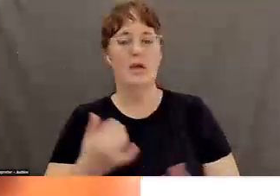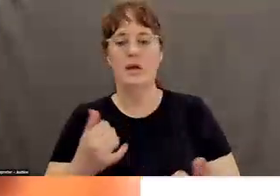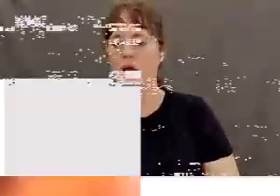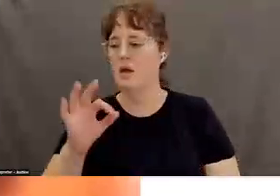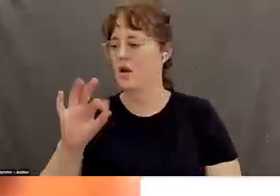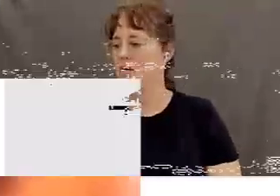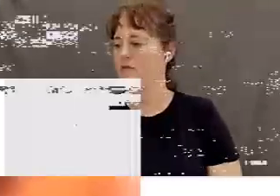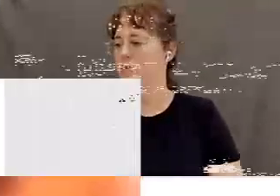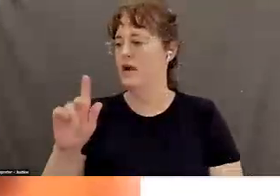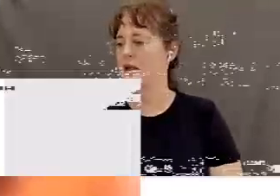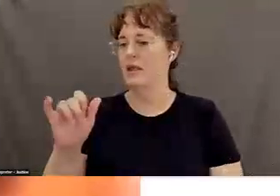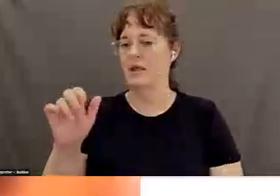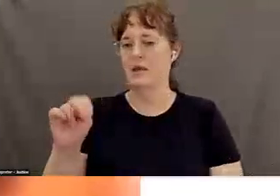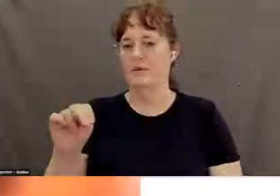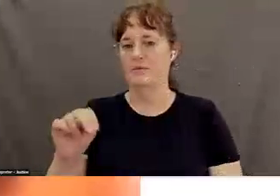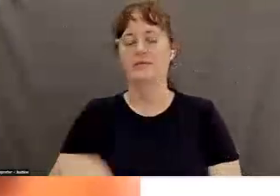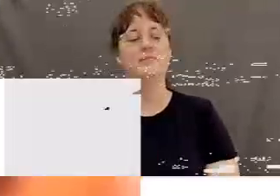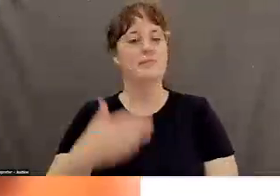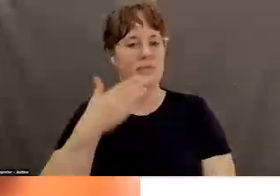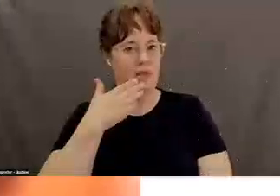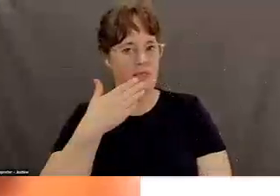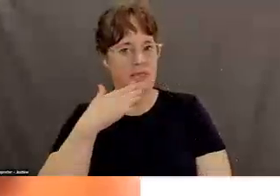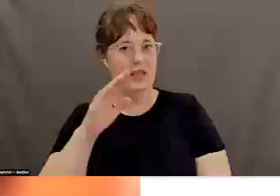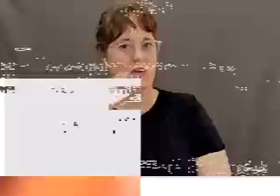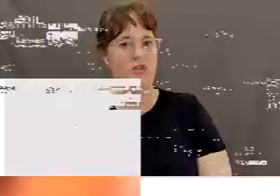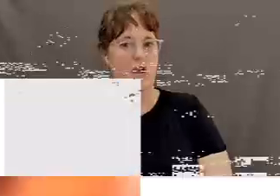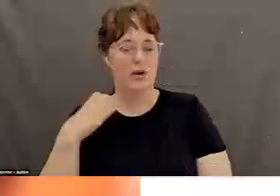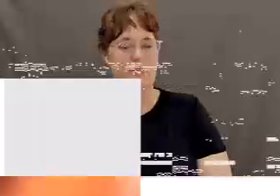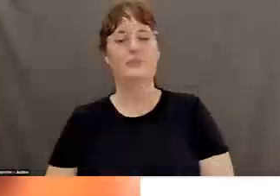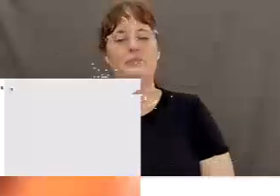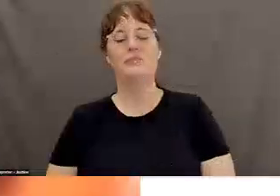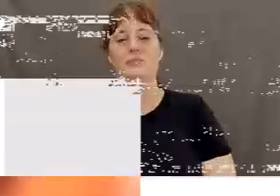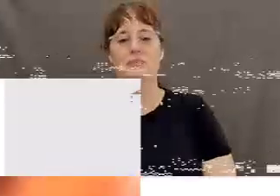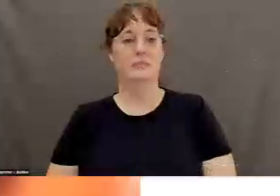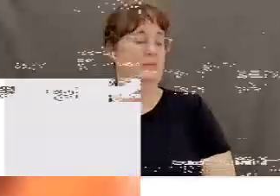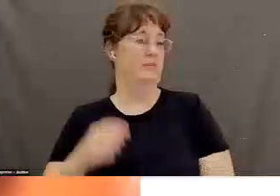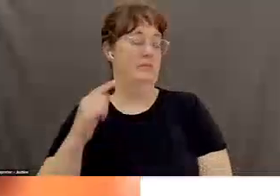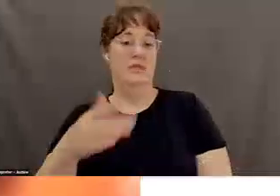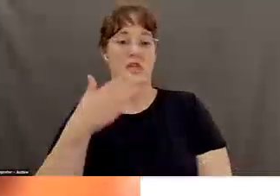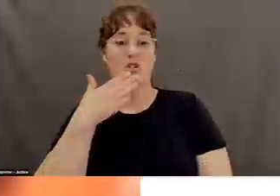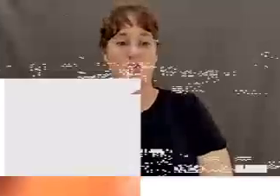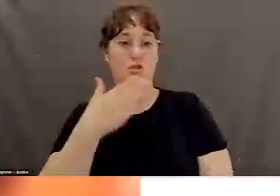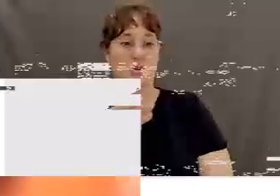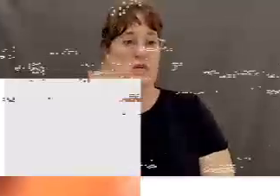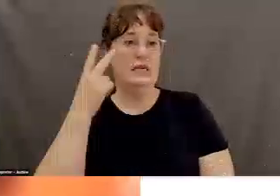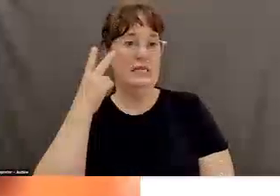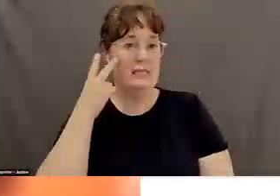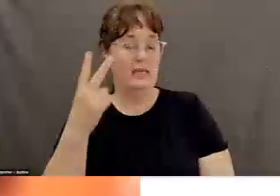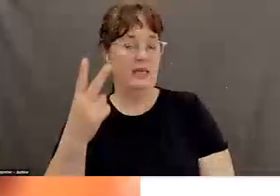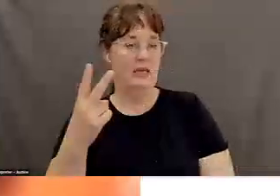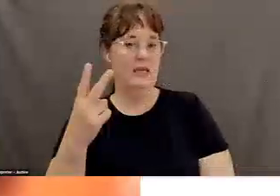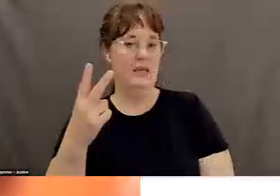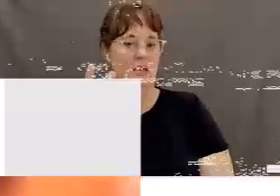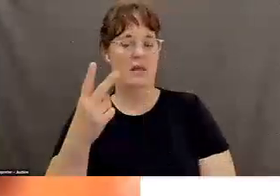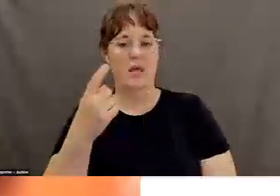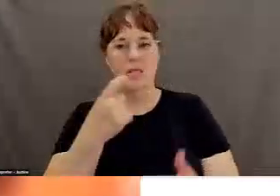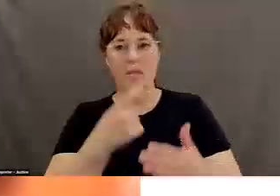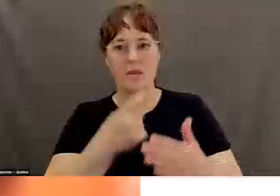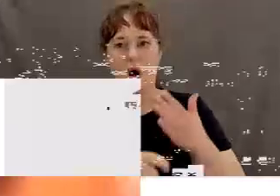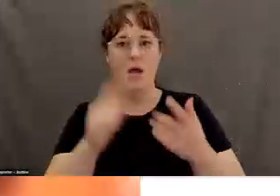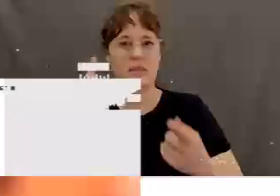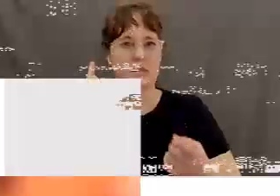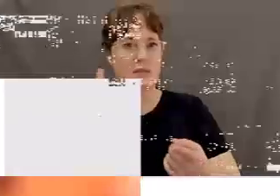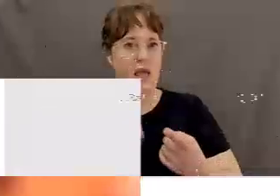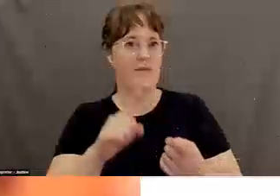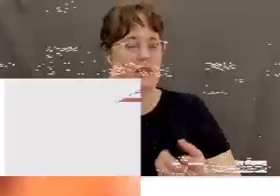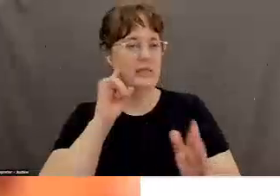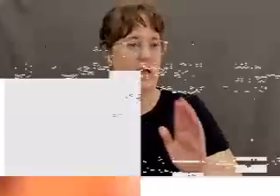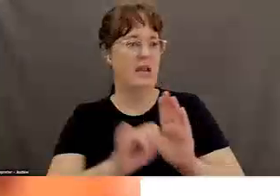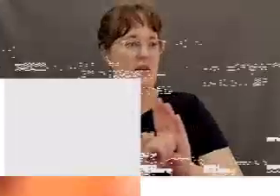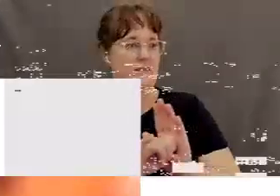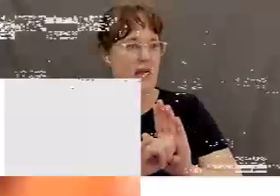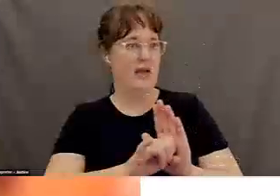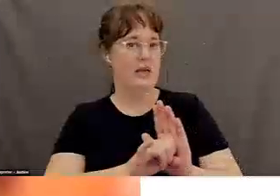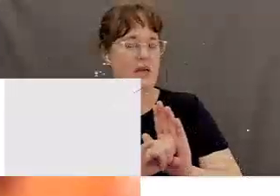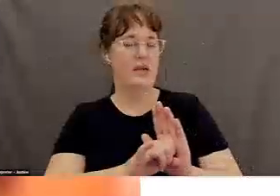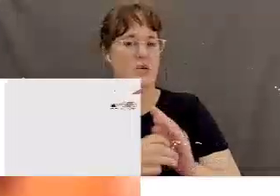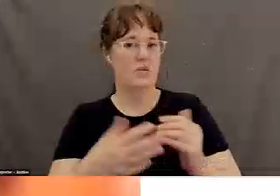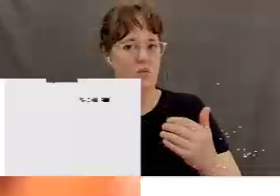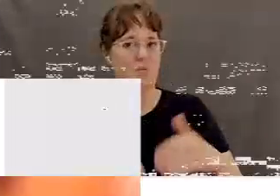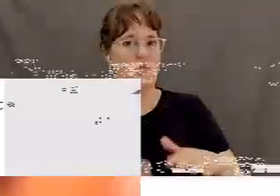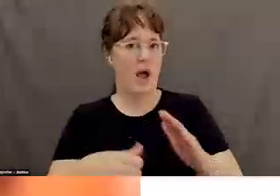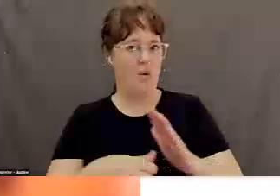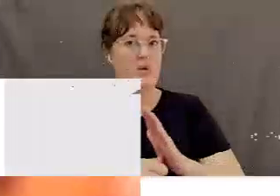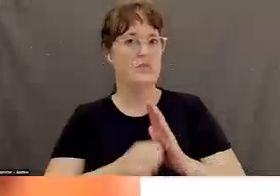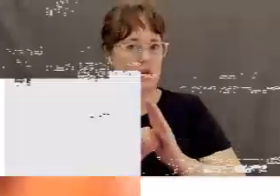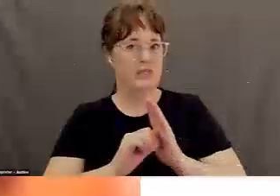Cassie Franklin: Yeah, thank you, Chair. Yeah, it's definitely very good to see, cost savings that have been identified, very impressive. I'm happy to see that.